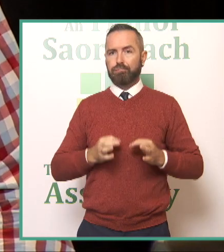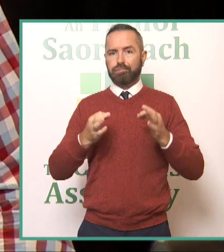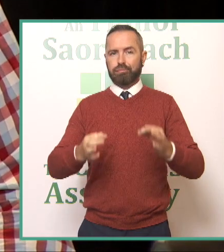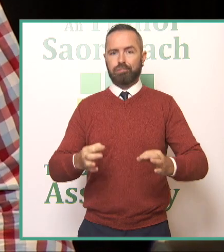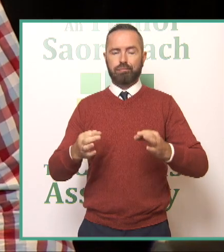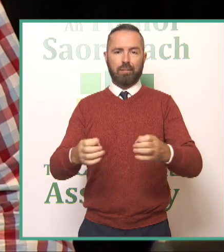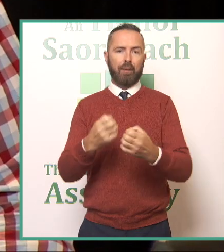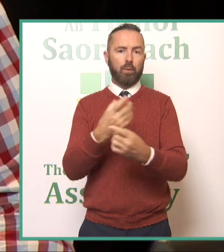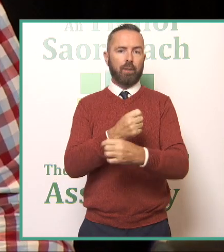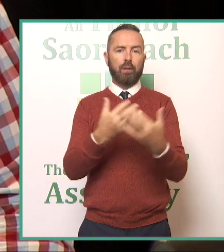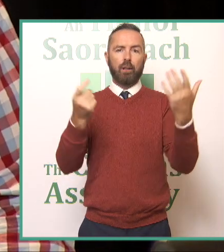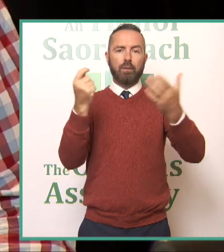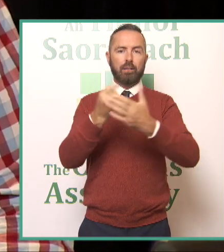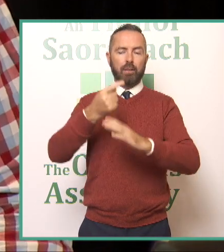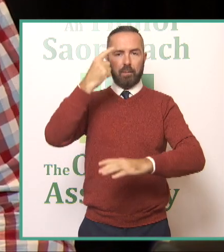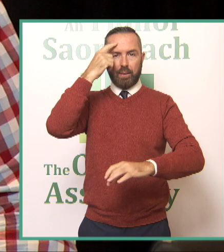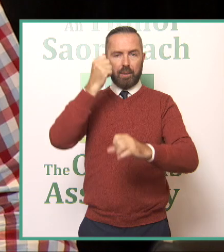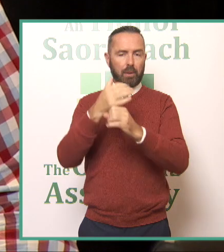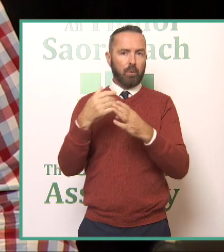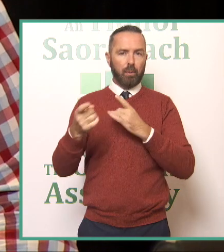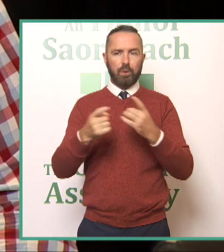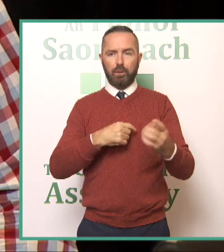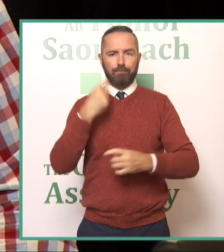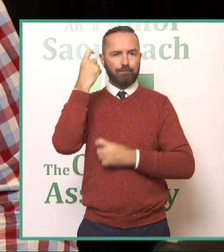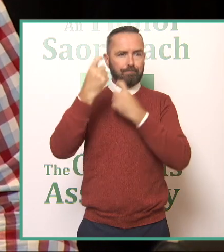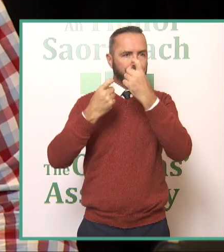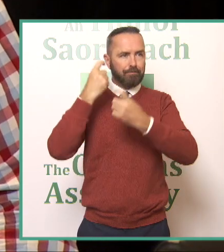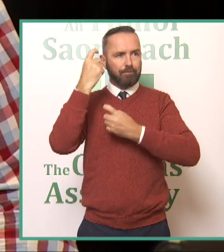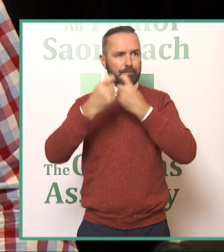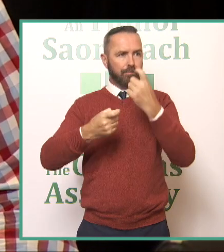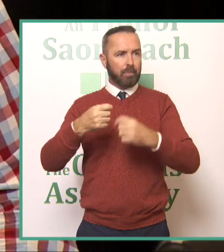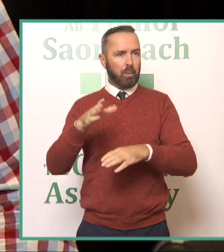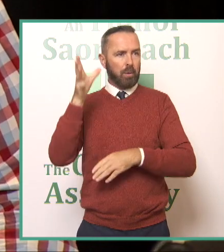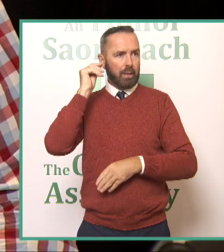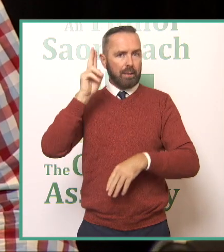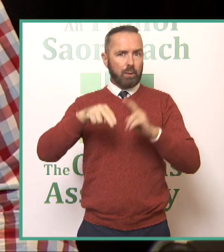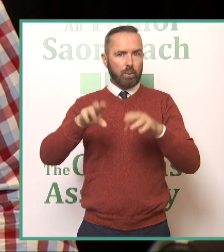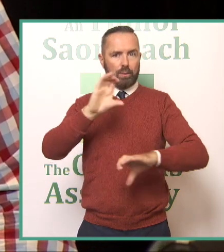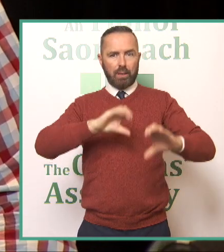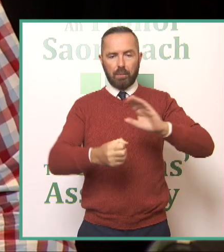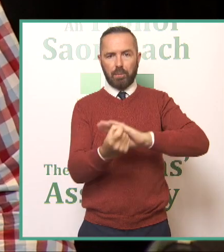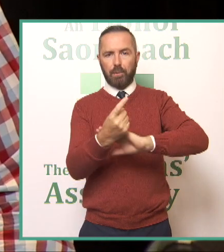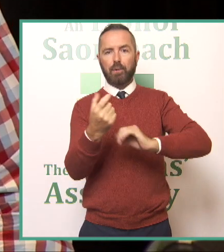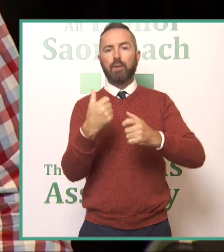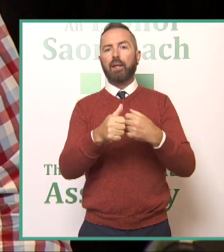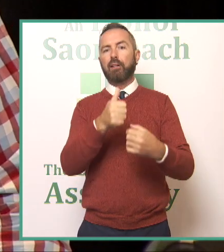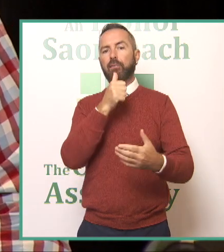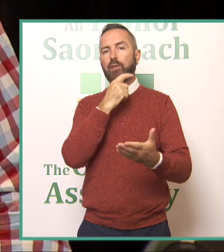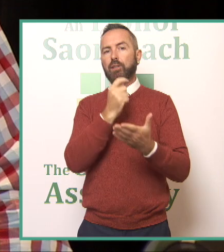time to think about what we were doing. We were listening to the to the new science. and at our first in-person meeting